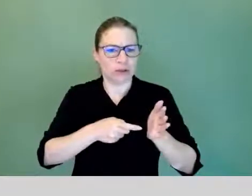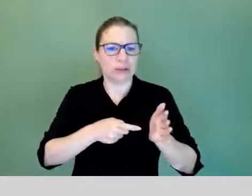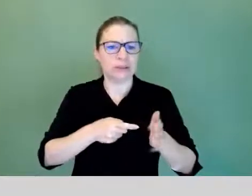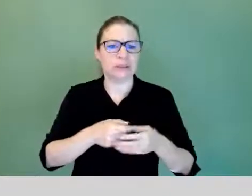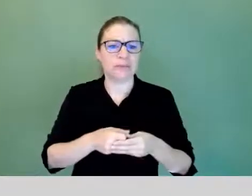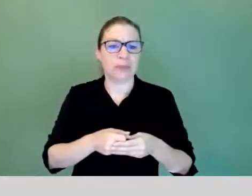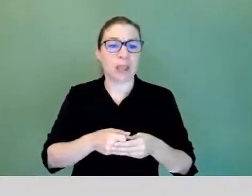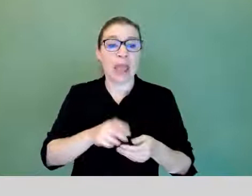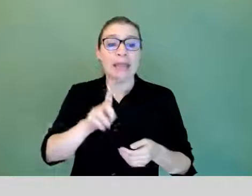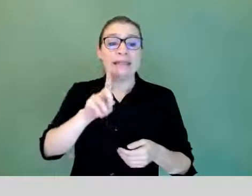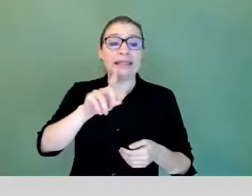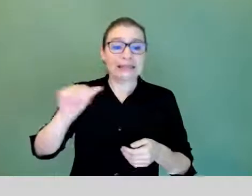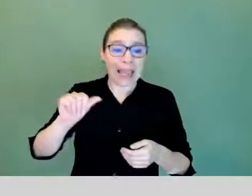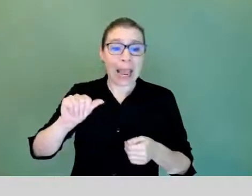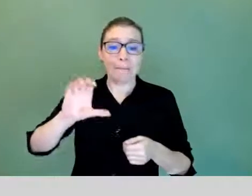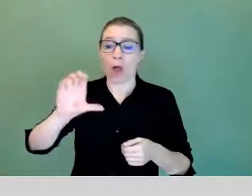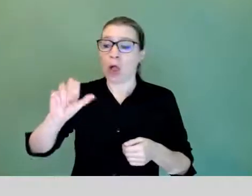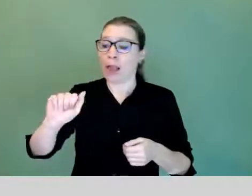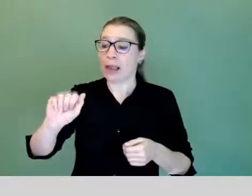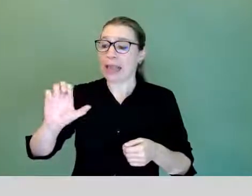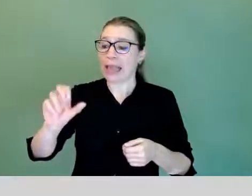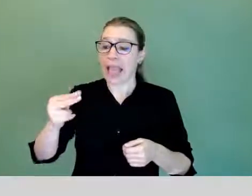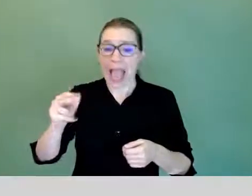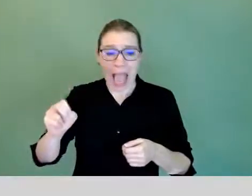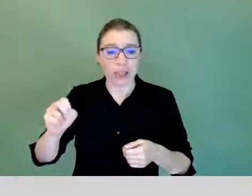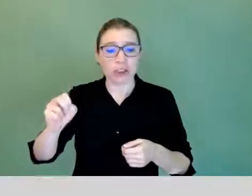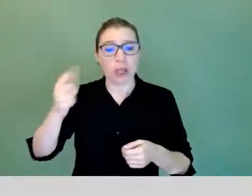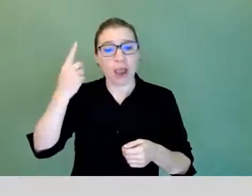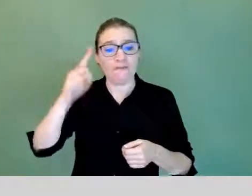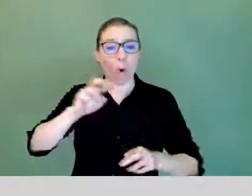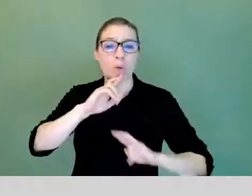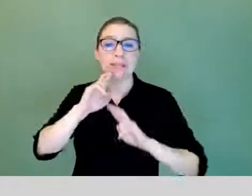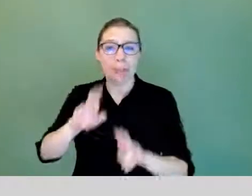Then disable caching for response that contains sensitive data.